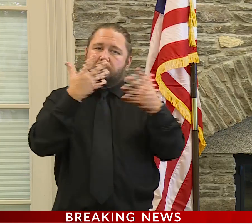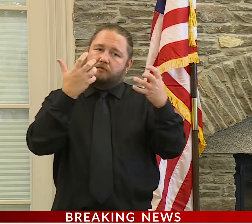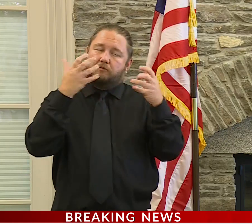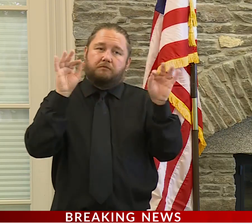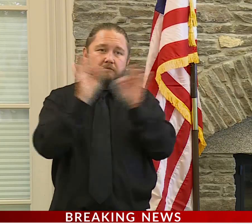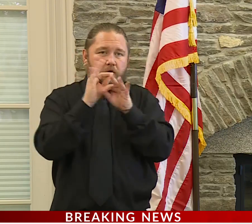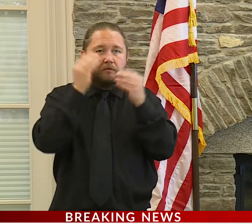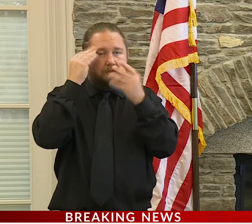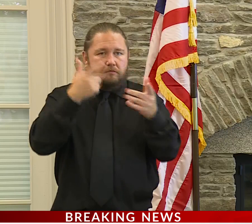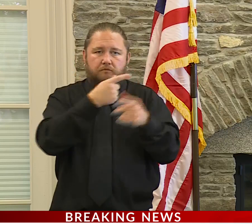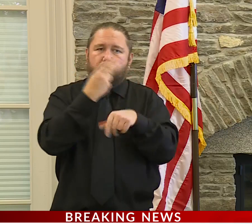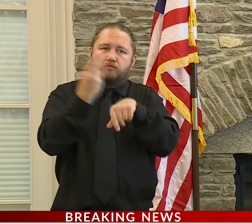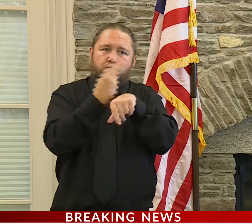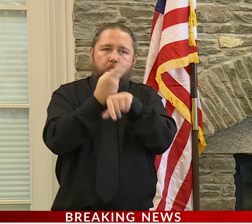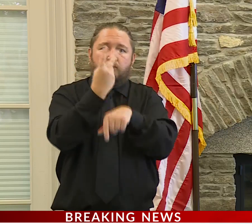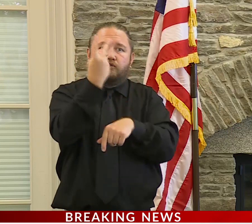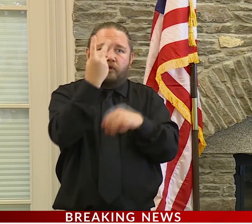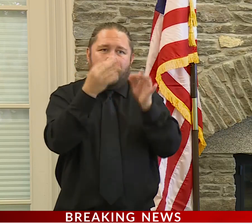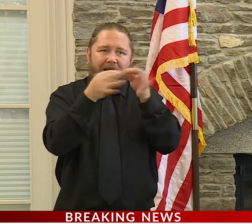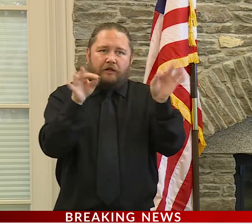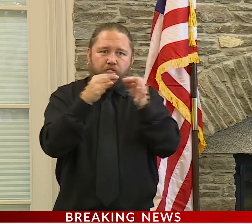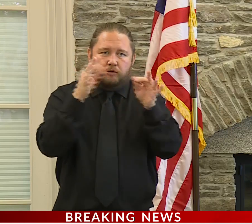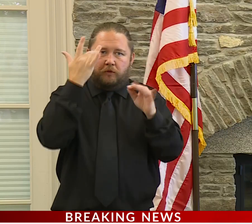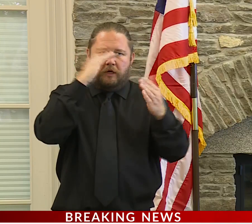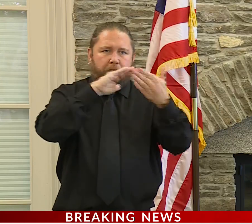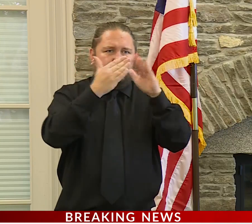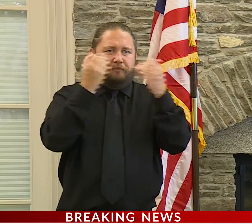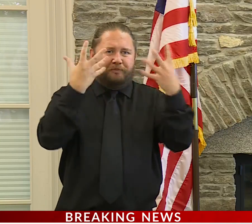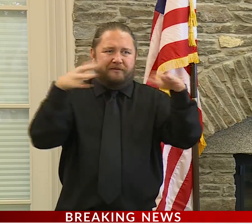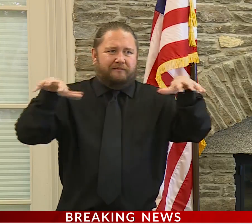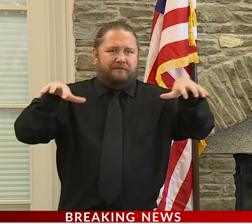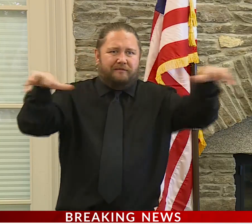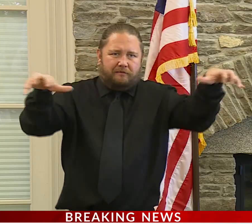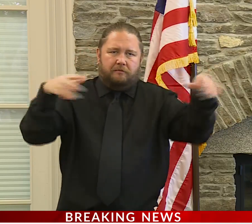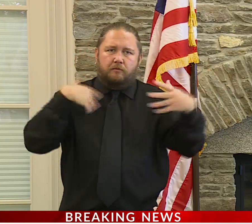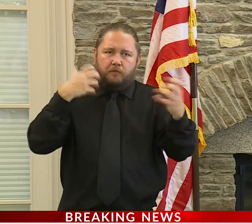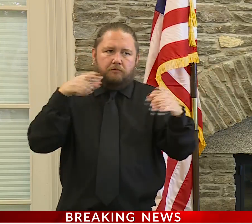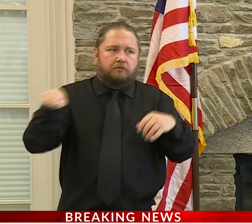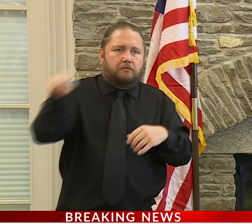SENATE'S GETTING THOSE MUST HONEST GASES. AND WITH THAT,